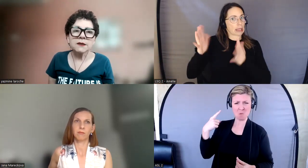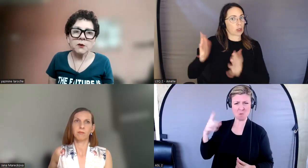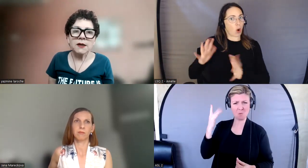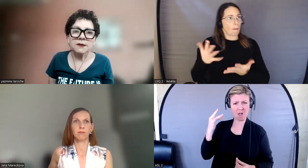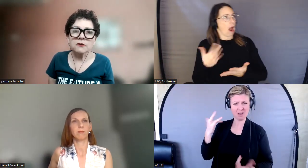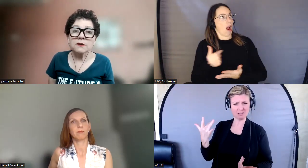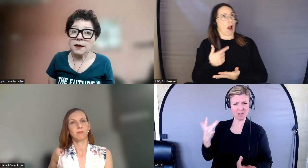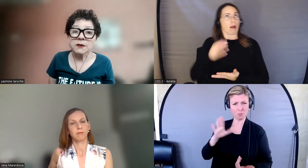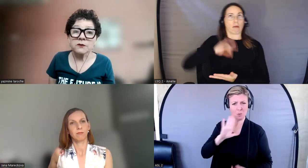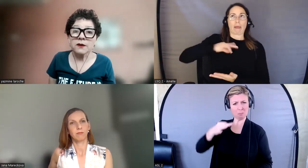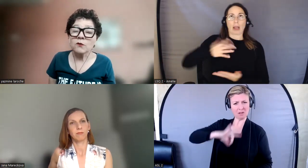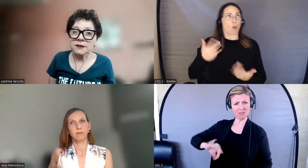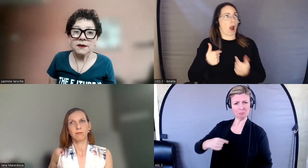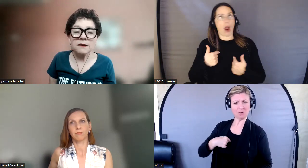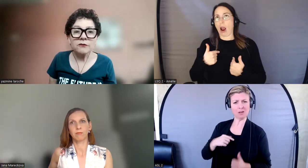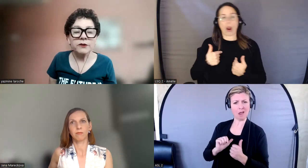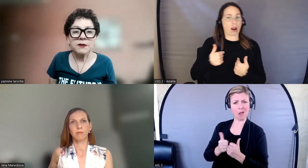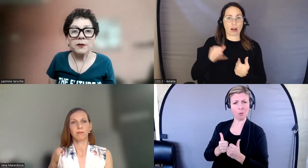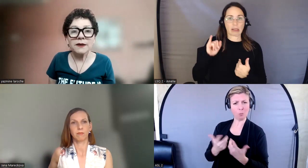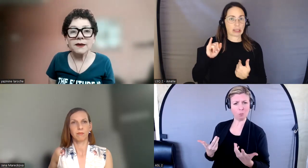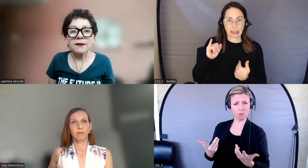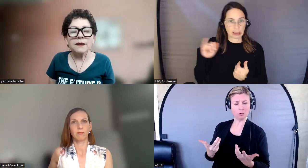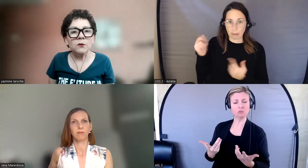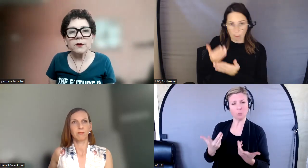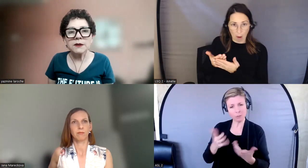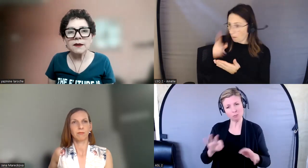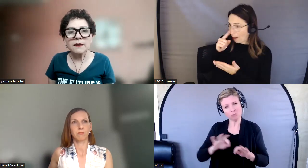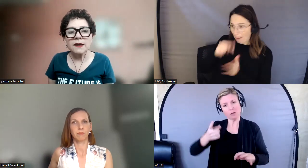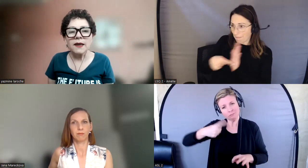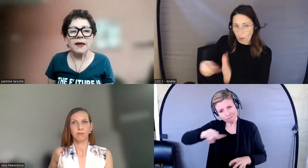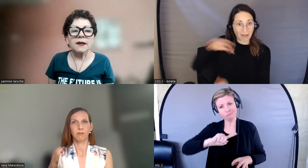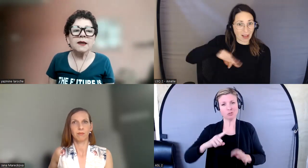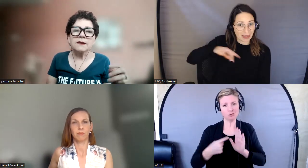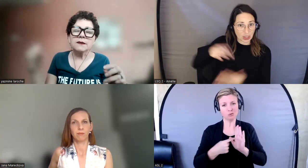as an organization demonstrate what's in it for somebody and why would they and I and